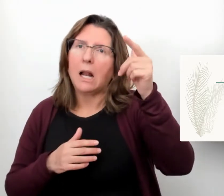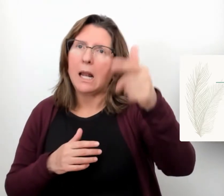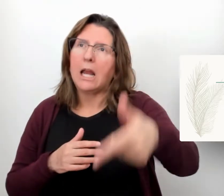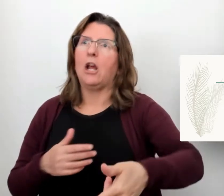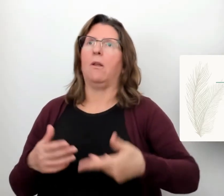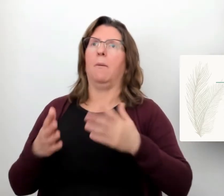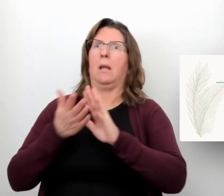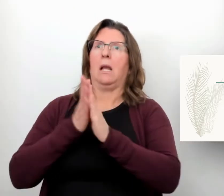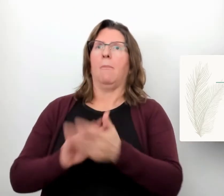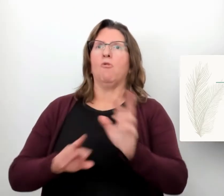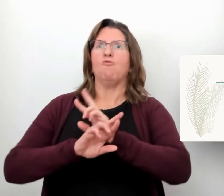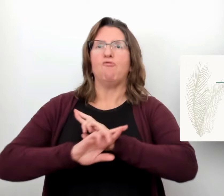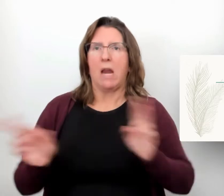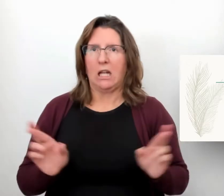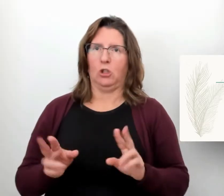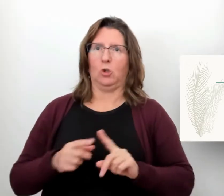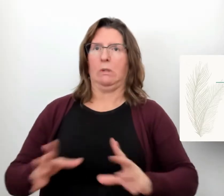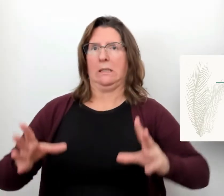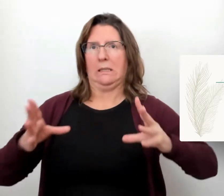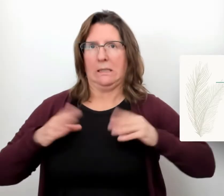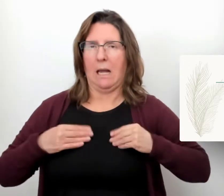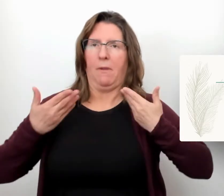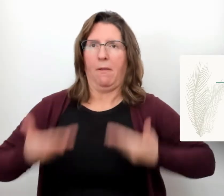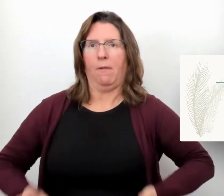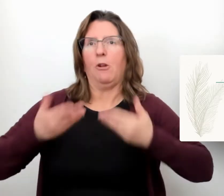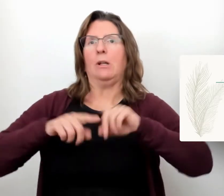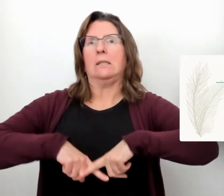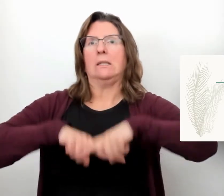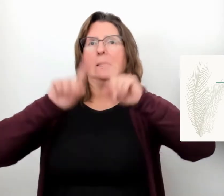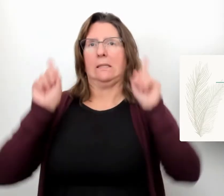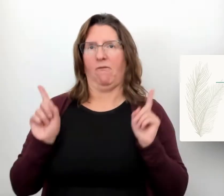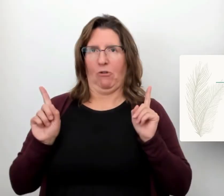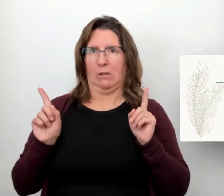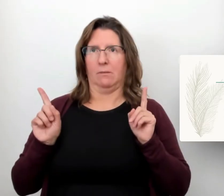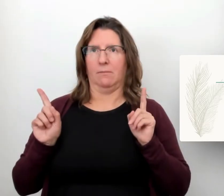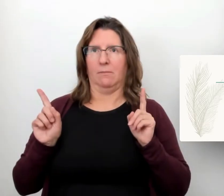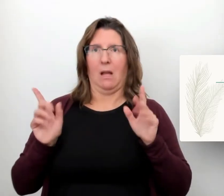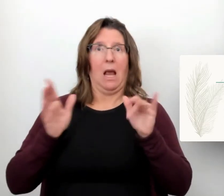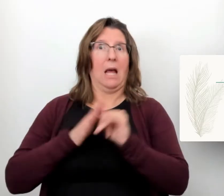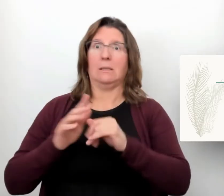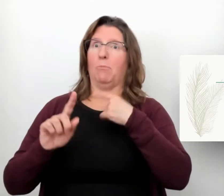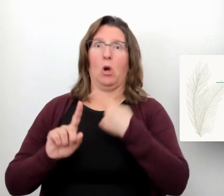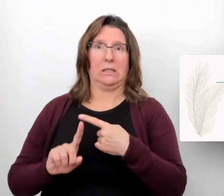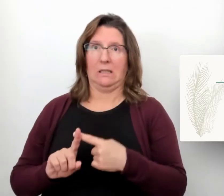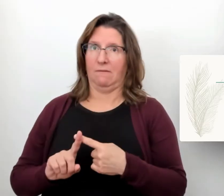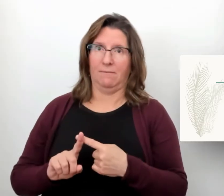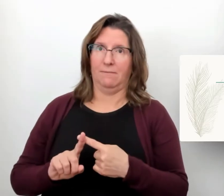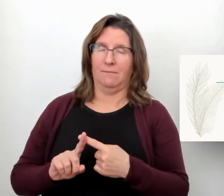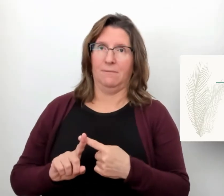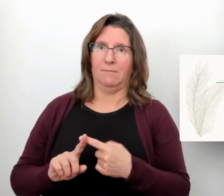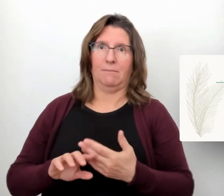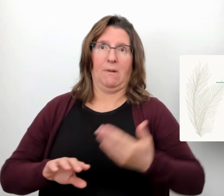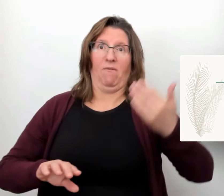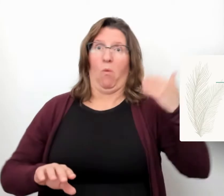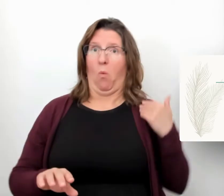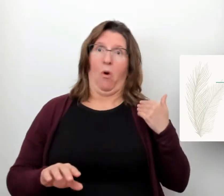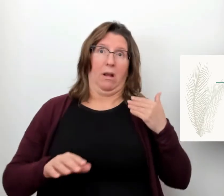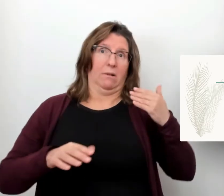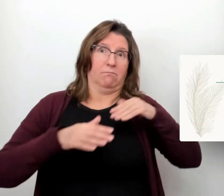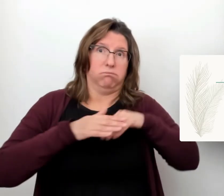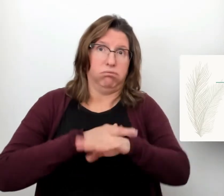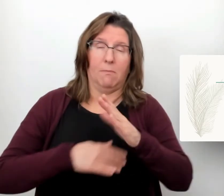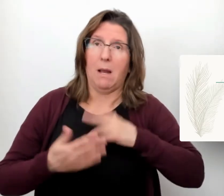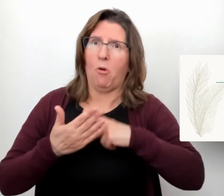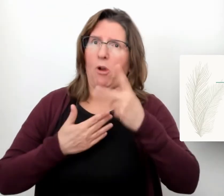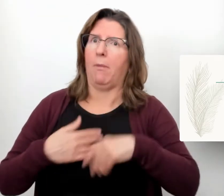Once I judged they were in a positive place and ready to accept they were 'different' . . . we talked about identity.